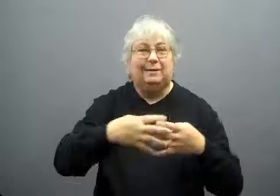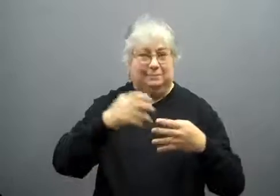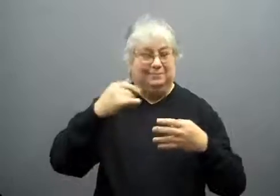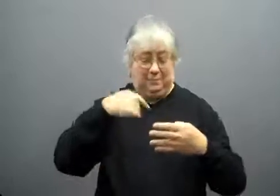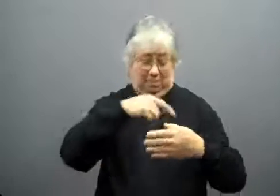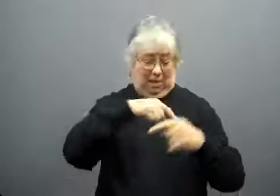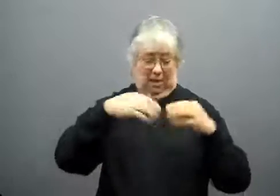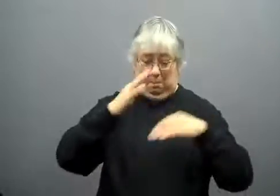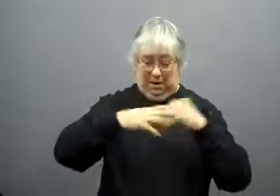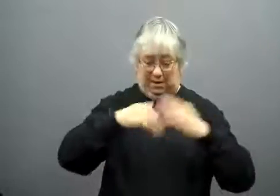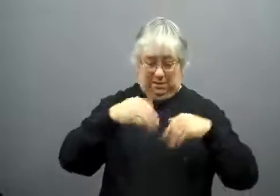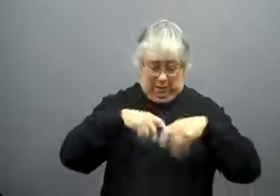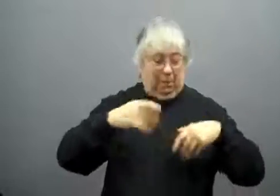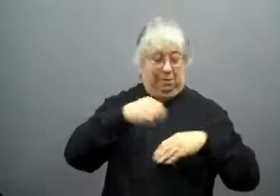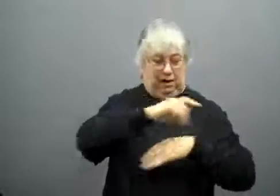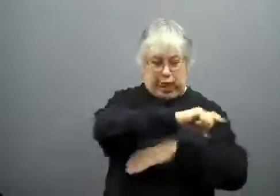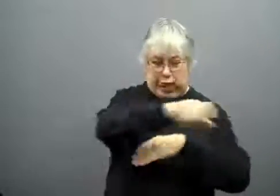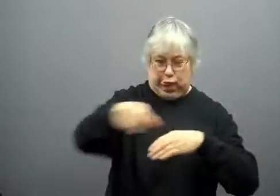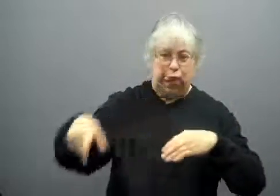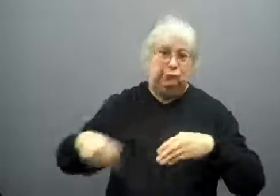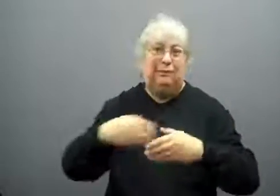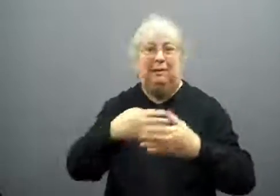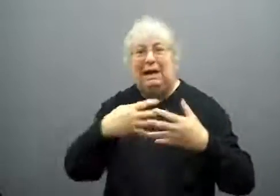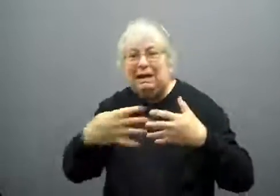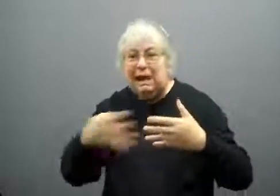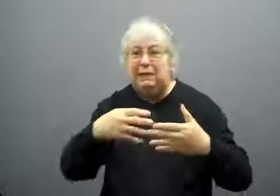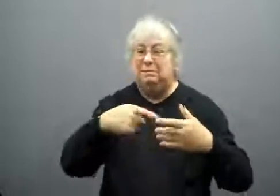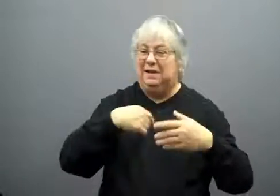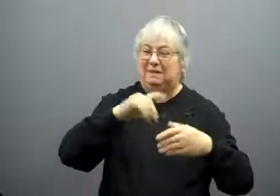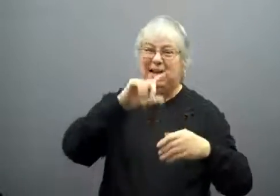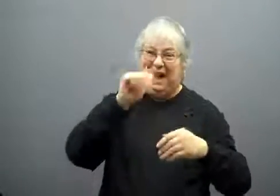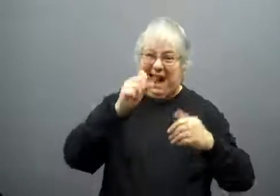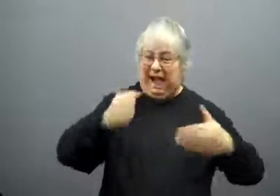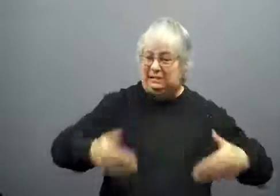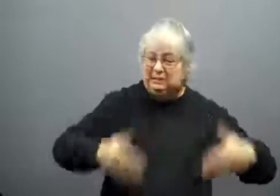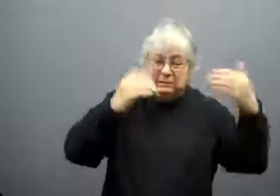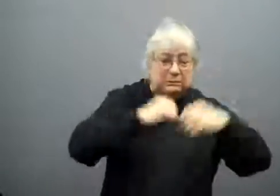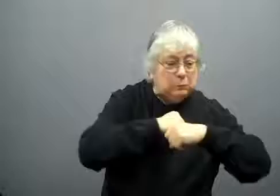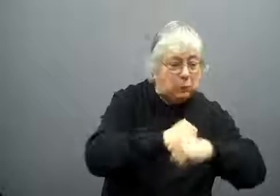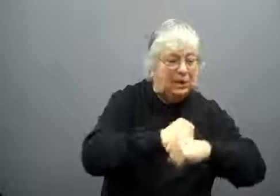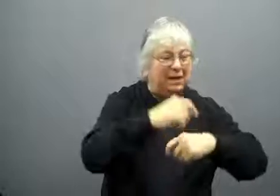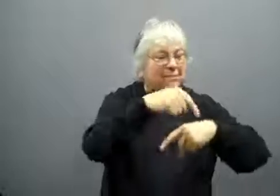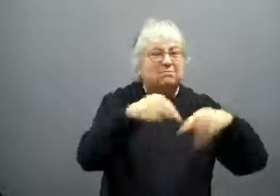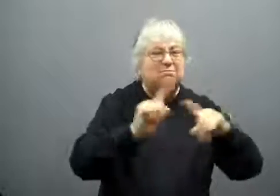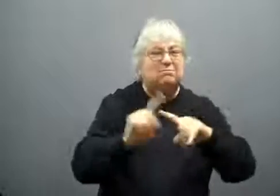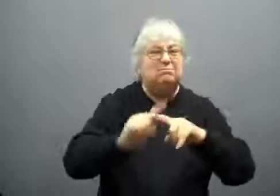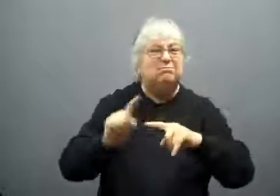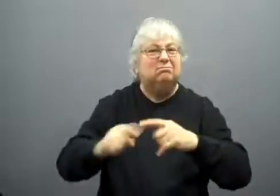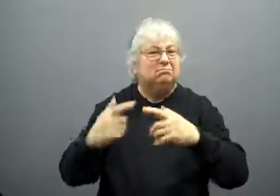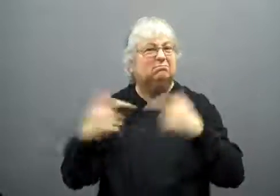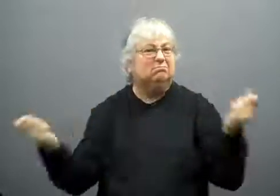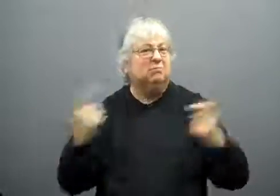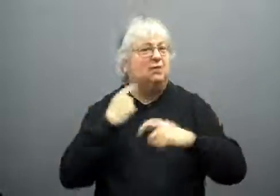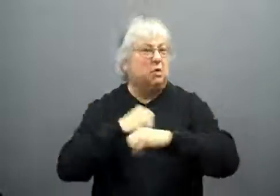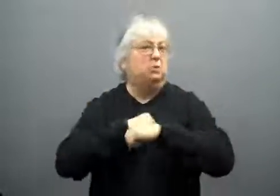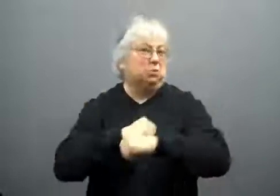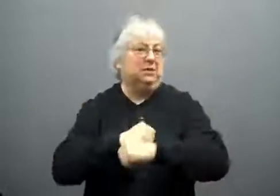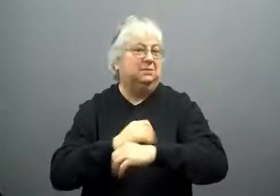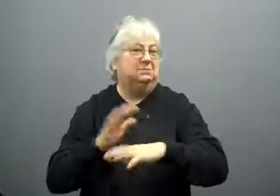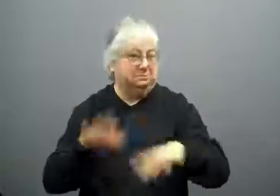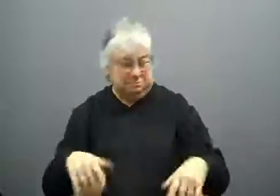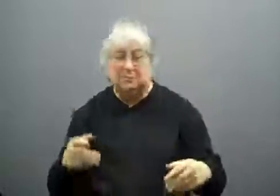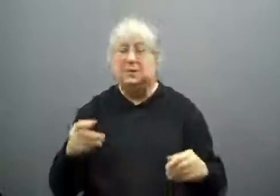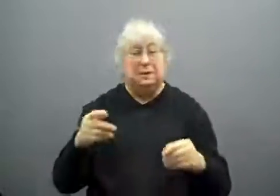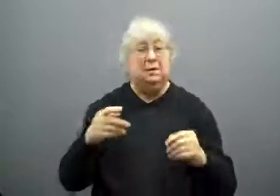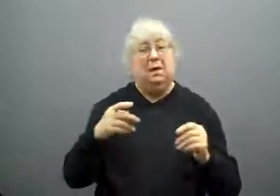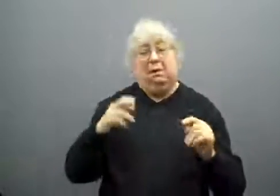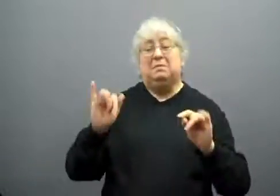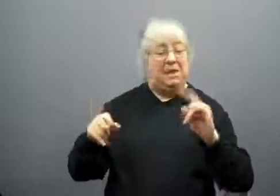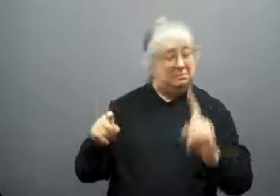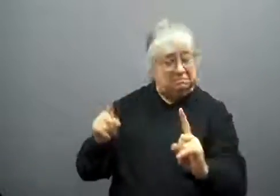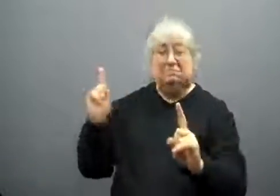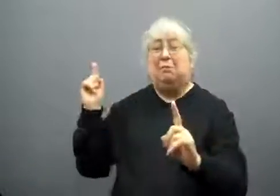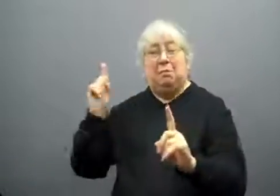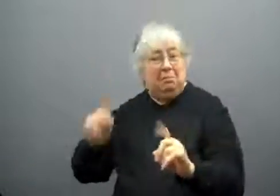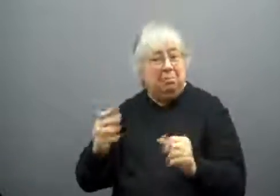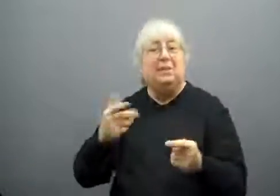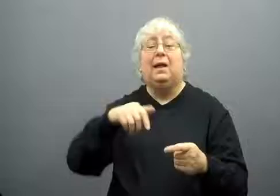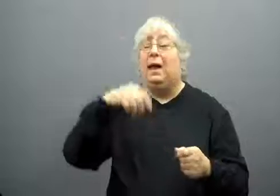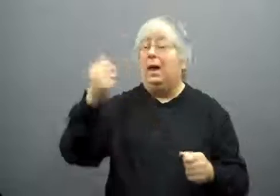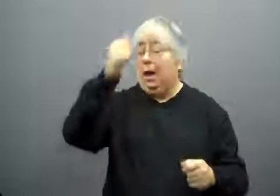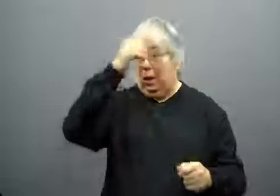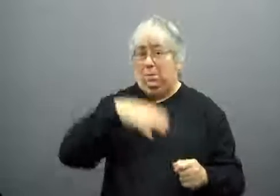There was a perimeter with a guardhouse, glass, and other security features.